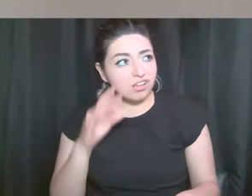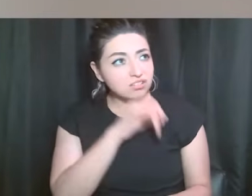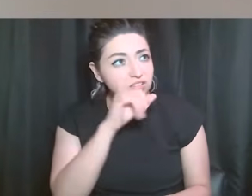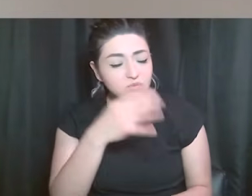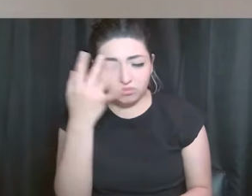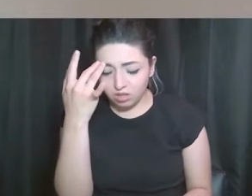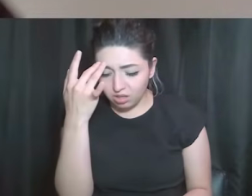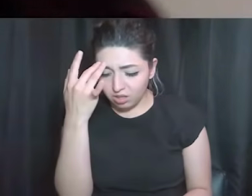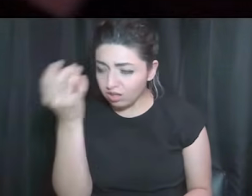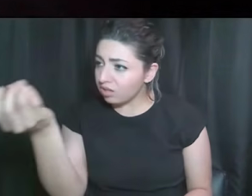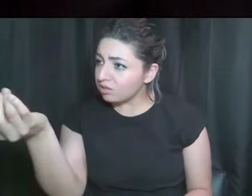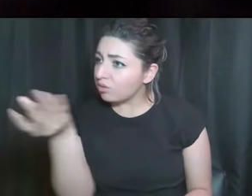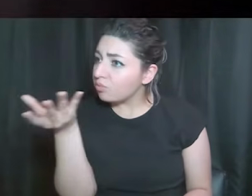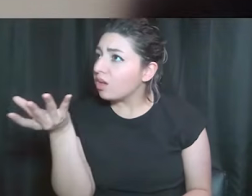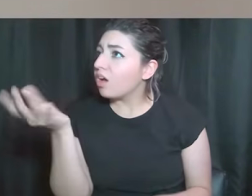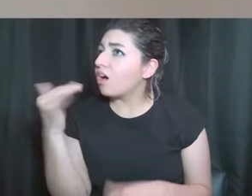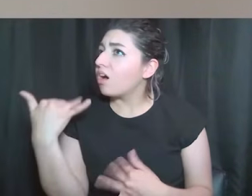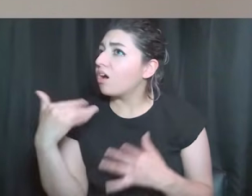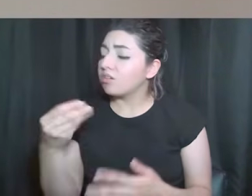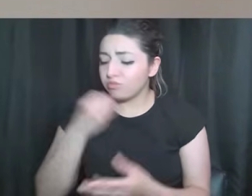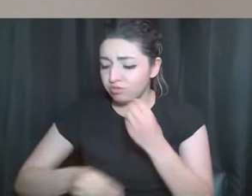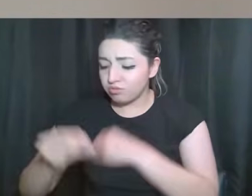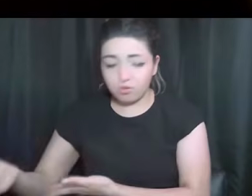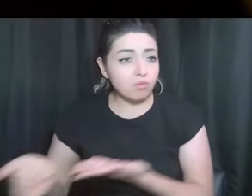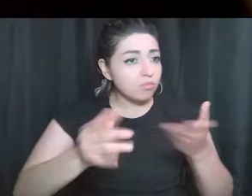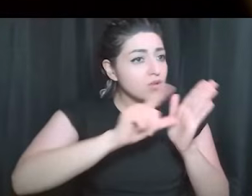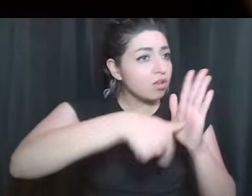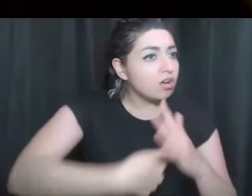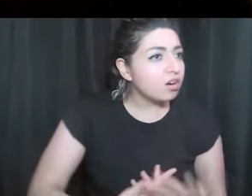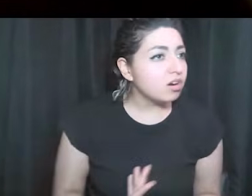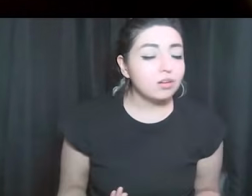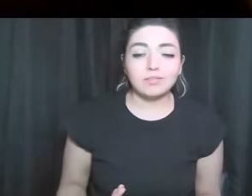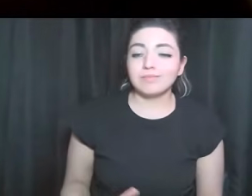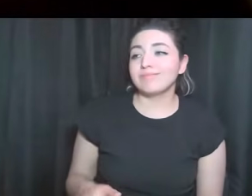I suppose that's why she suggested I bring you dinner later. She's not my best friend for nothing.